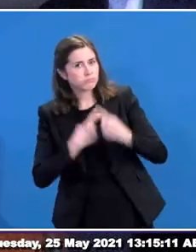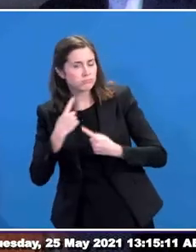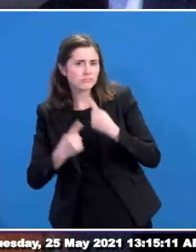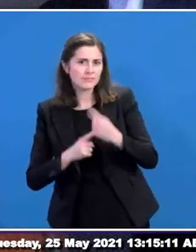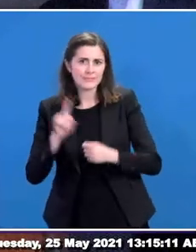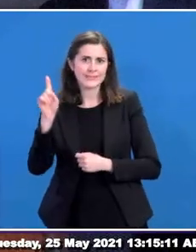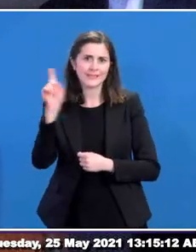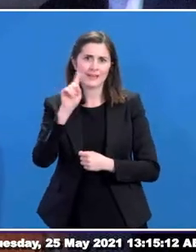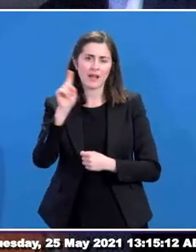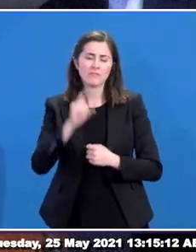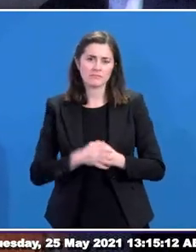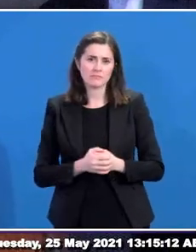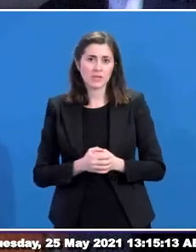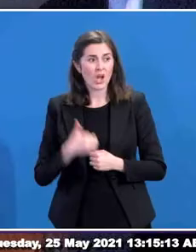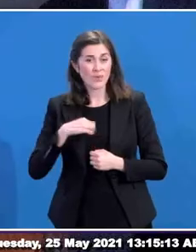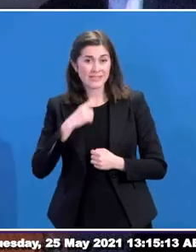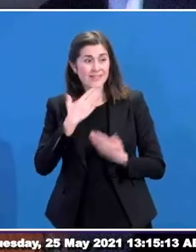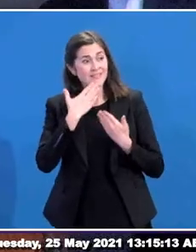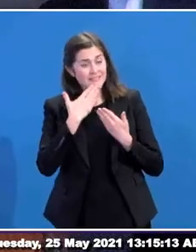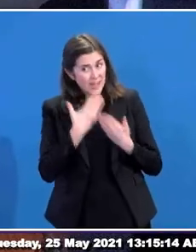Can I thank you on behalf of the Royal Commission and